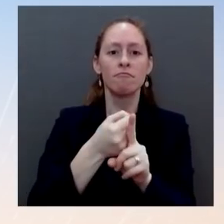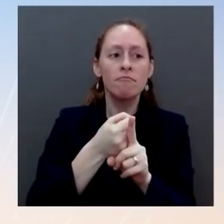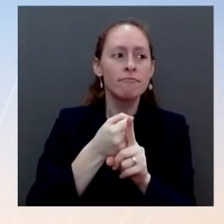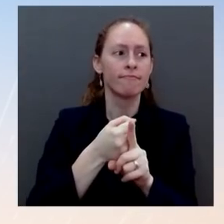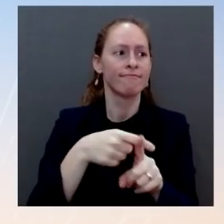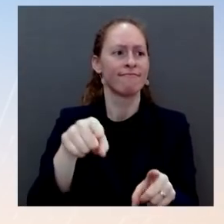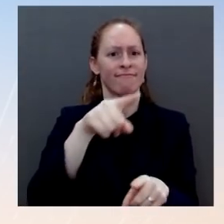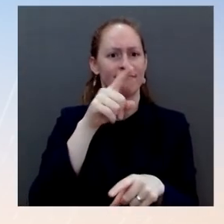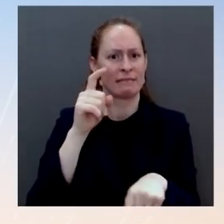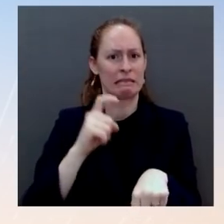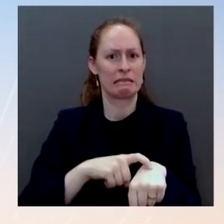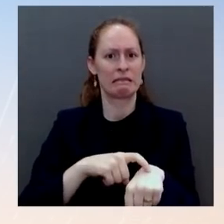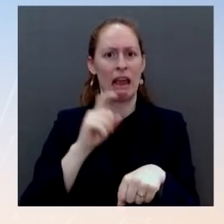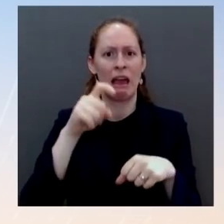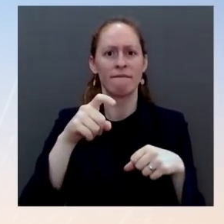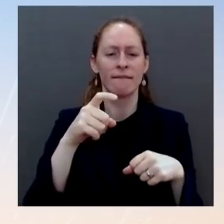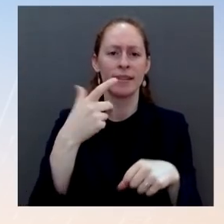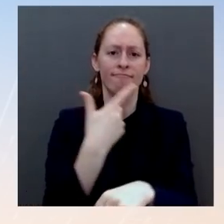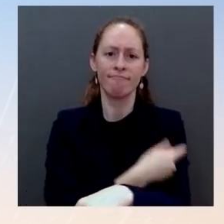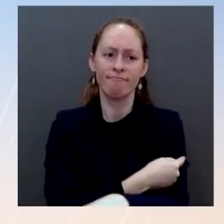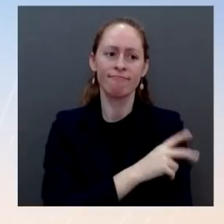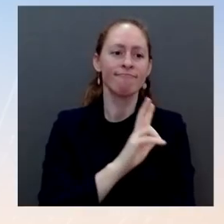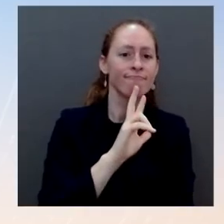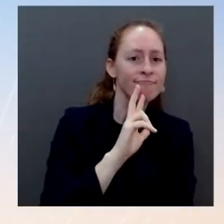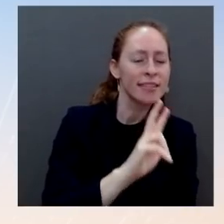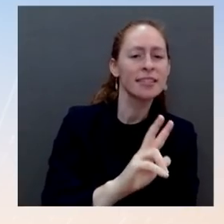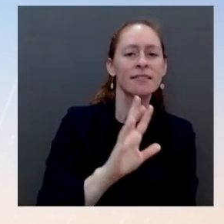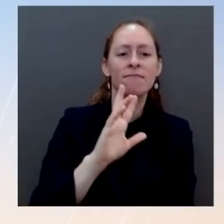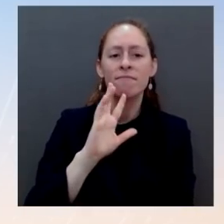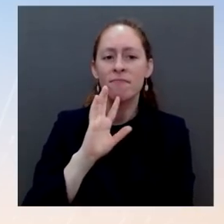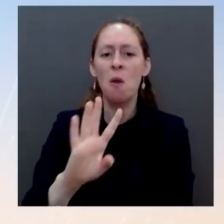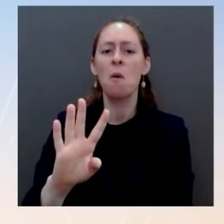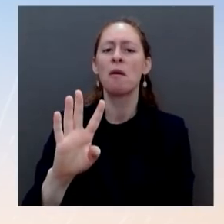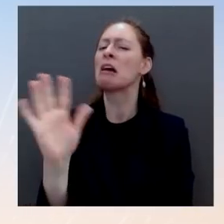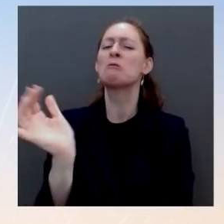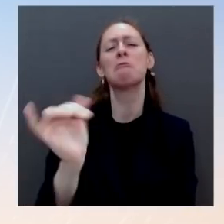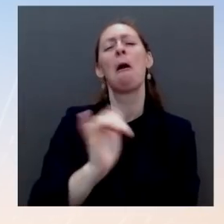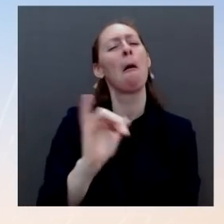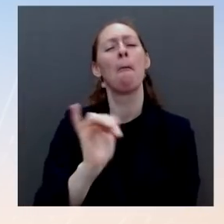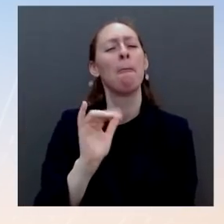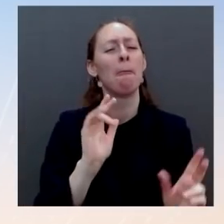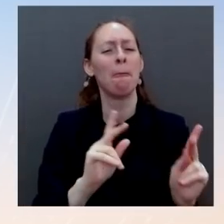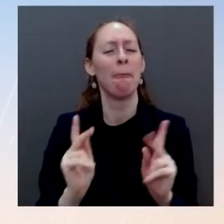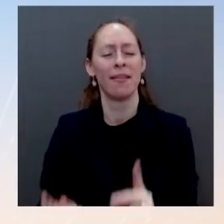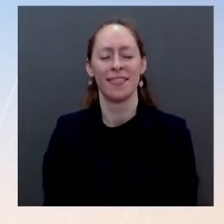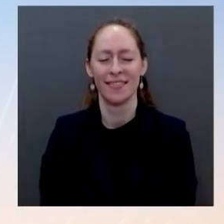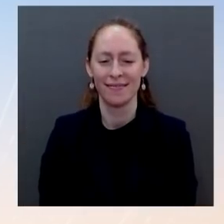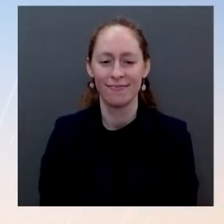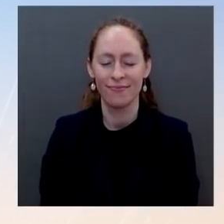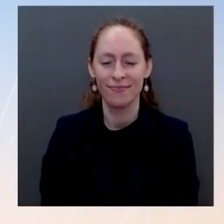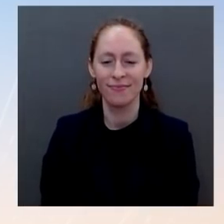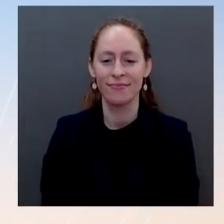They've obviously just provided additional guidance. The Press: Wouldn't there then, at some point though, be sort of a gap between "fully vaccinated"